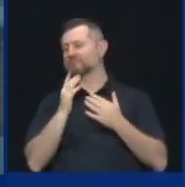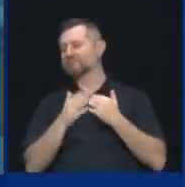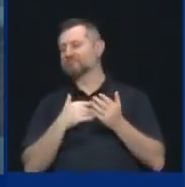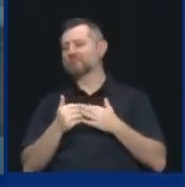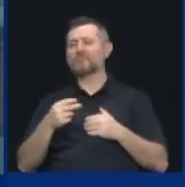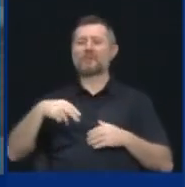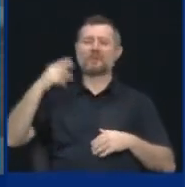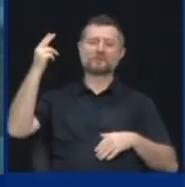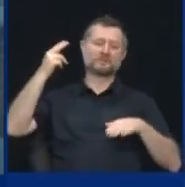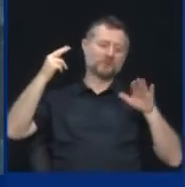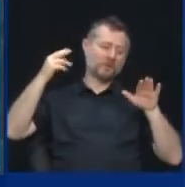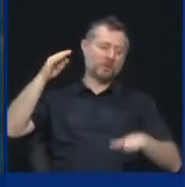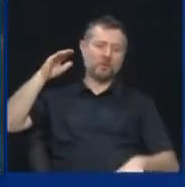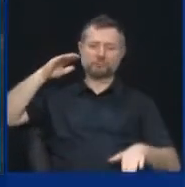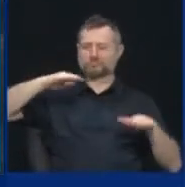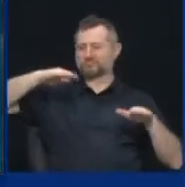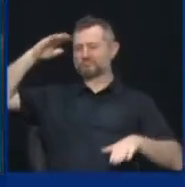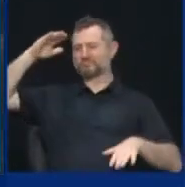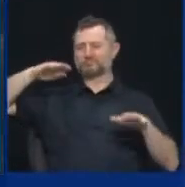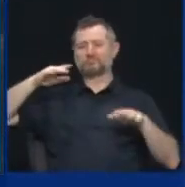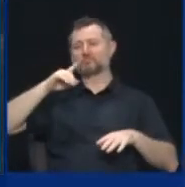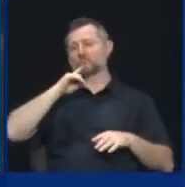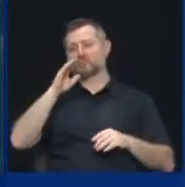THE HIGHEST POSITIVITY RATE STATE.